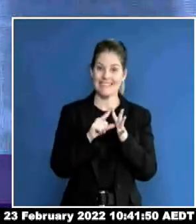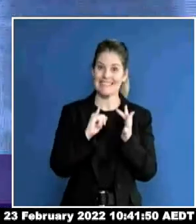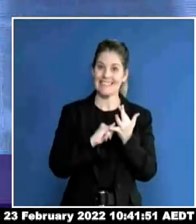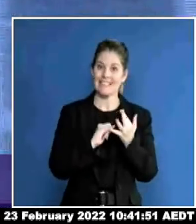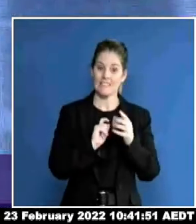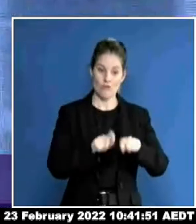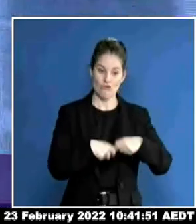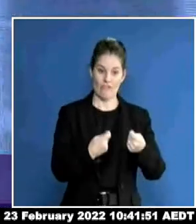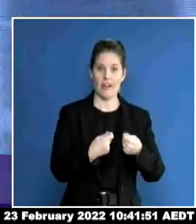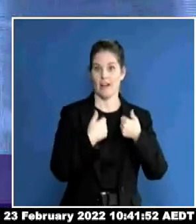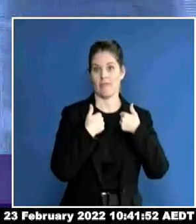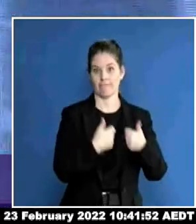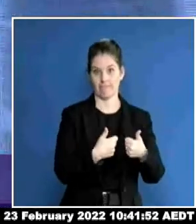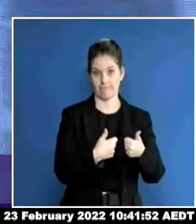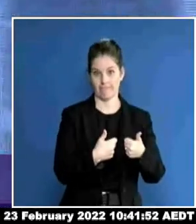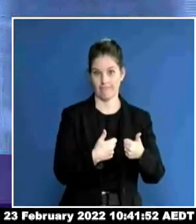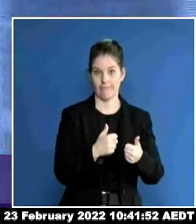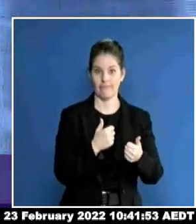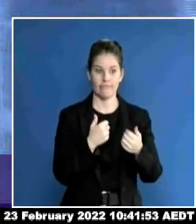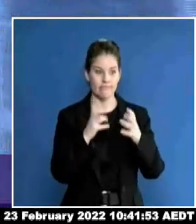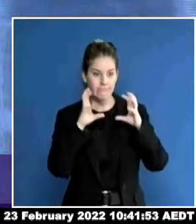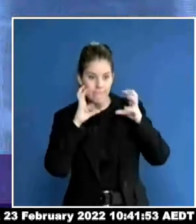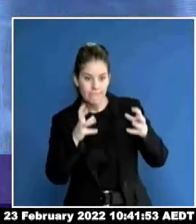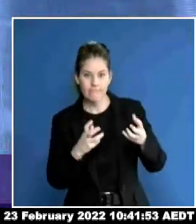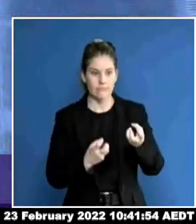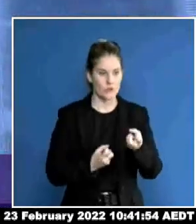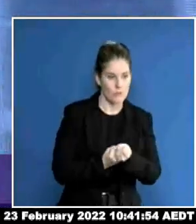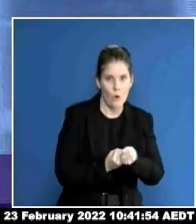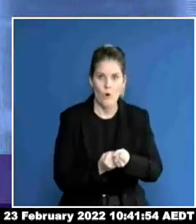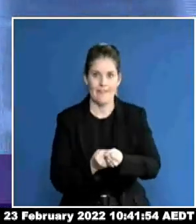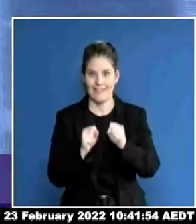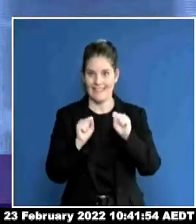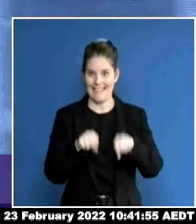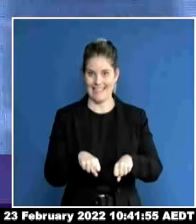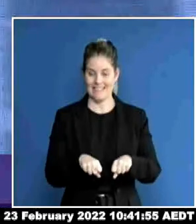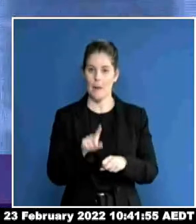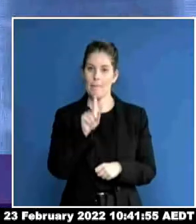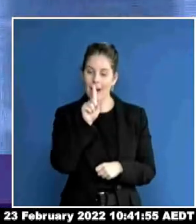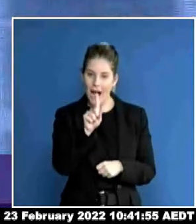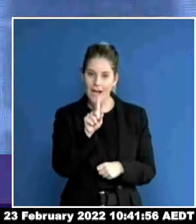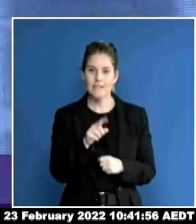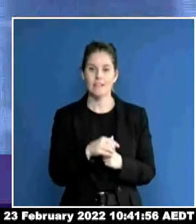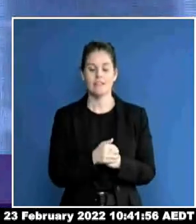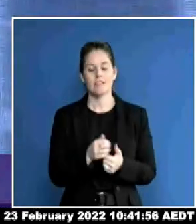However, there is a tendency to deviate from good practice, largely as a result of